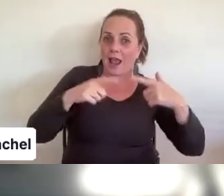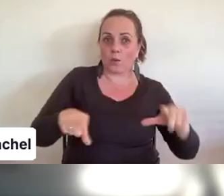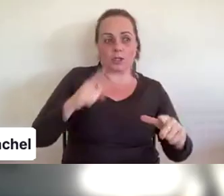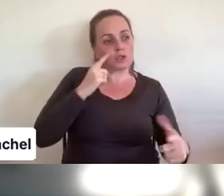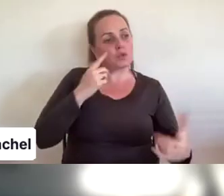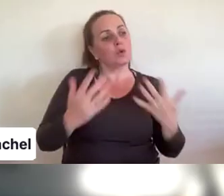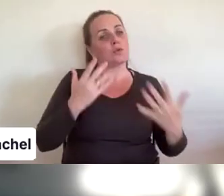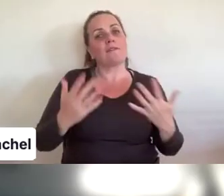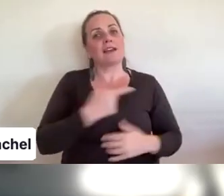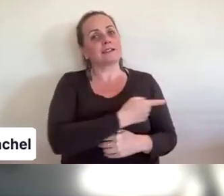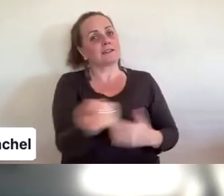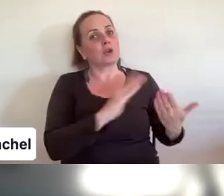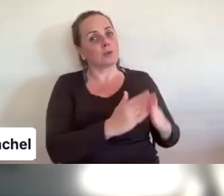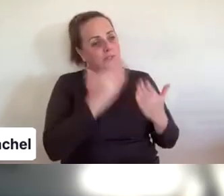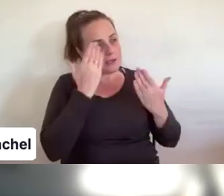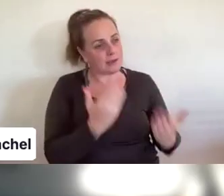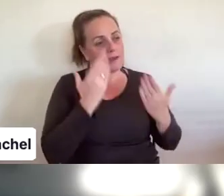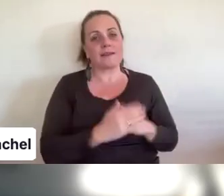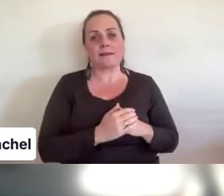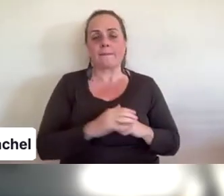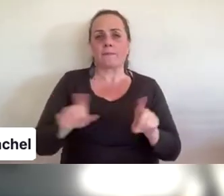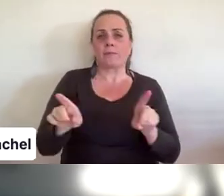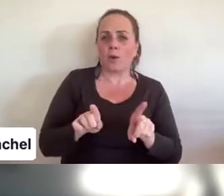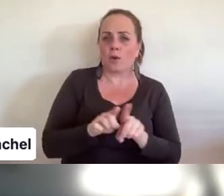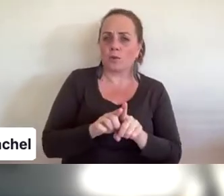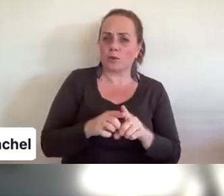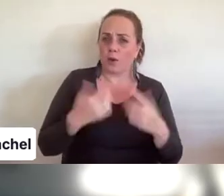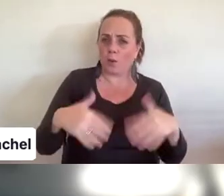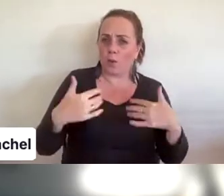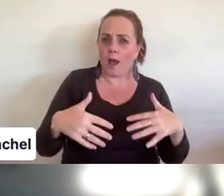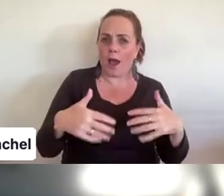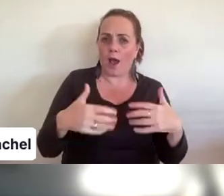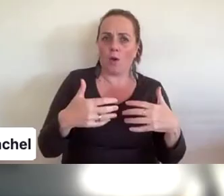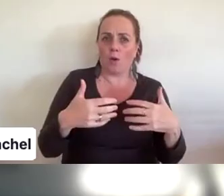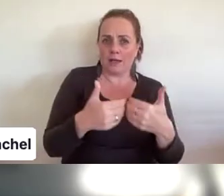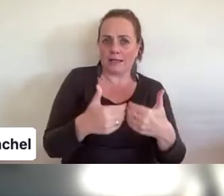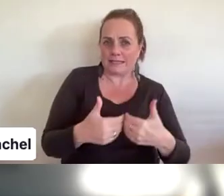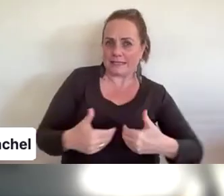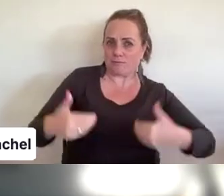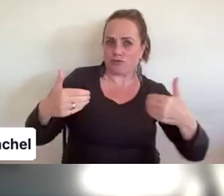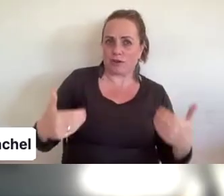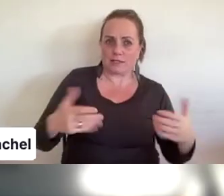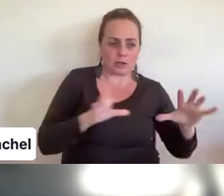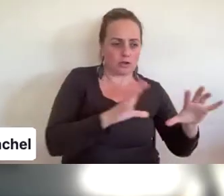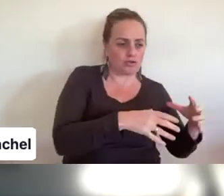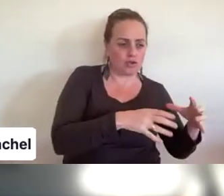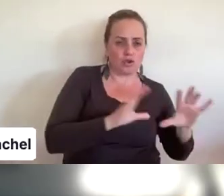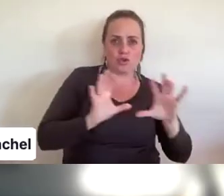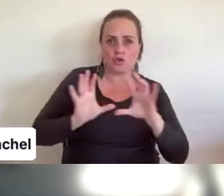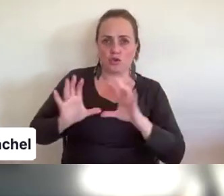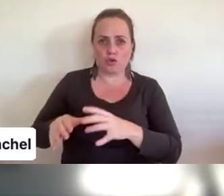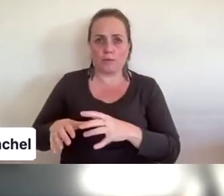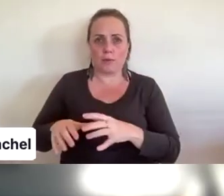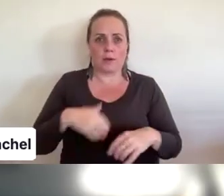communities, and how caucusing, separating into separate forums, into mana whenua and community